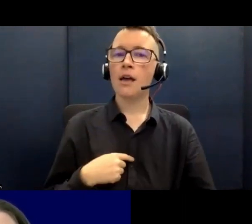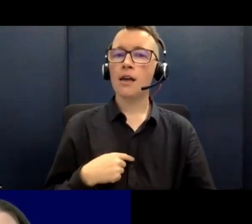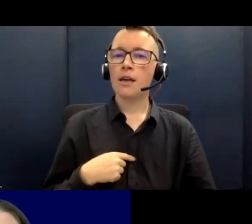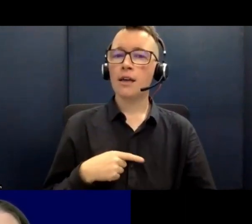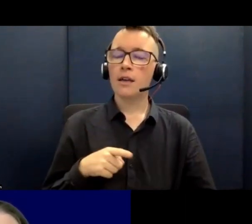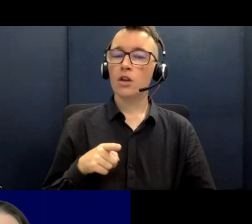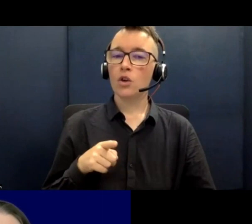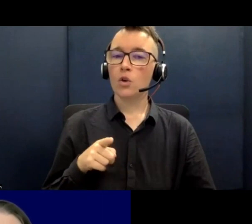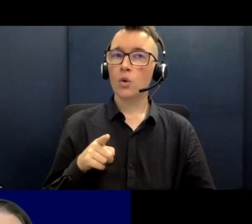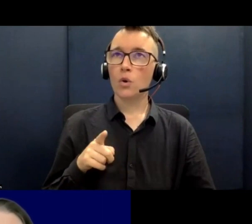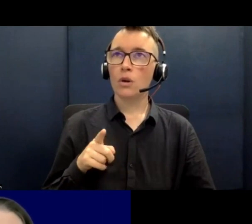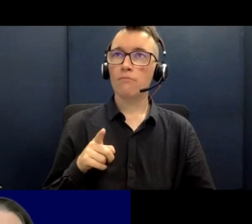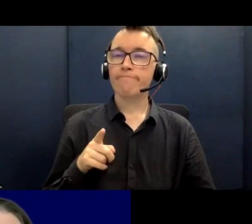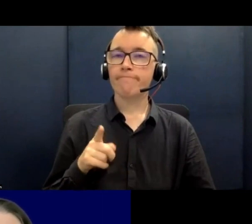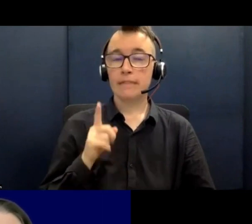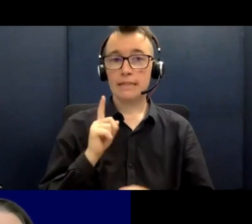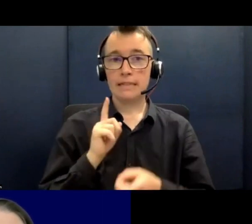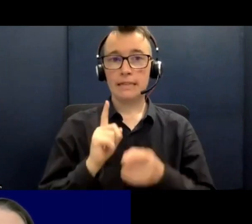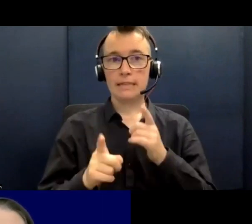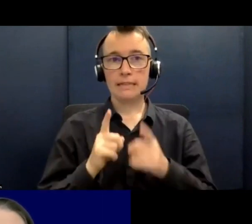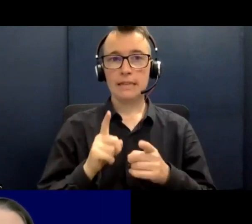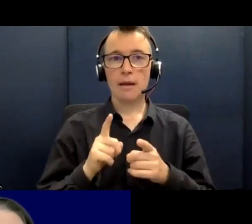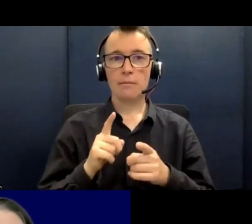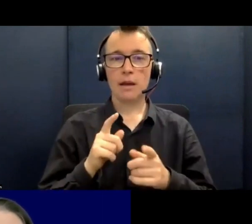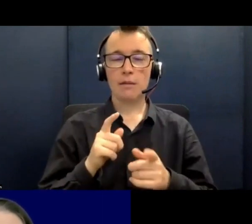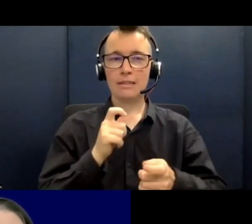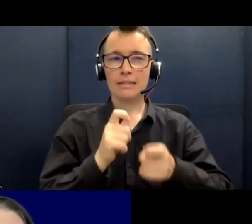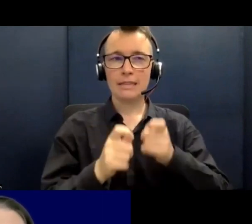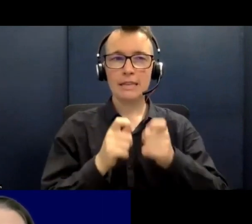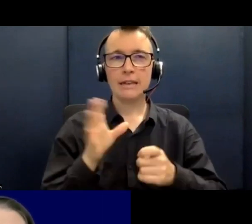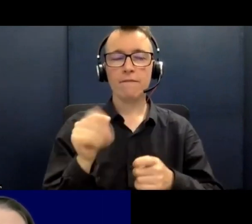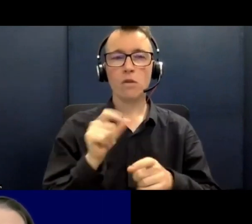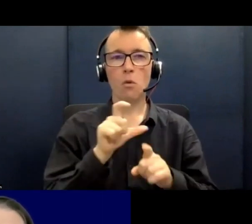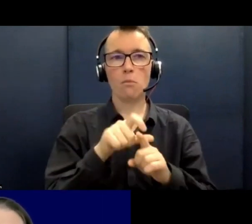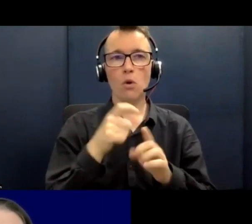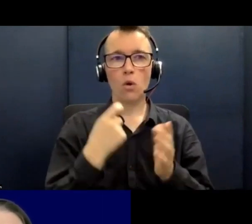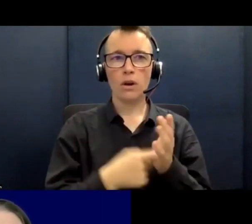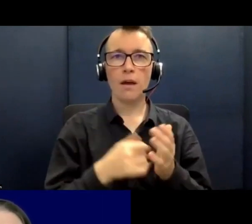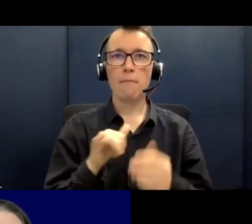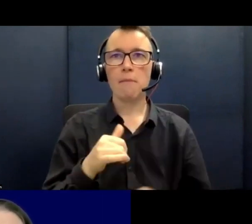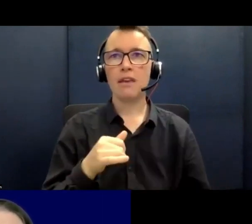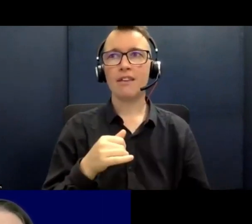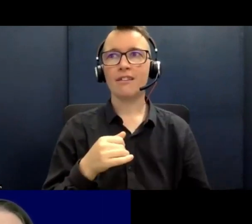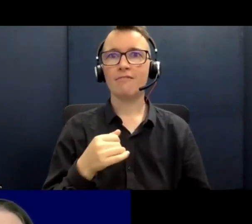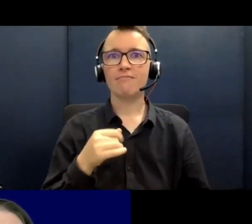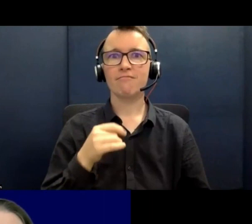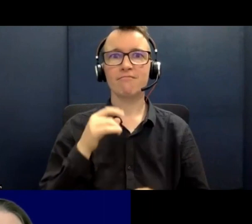testing, particularly if it's a few years old, might differ from an orthoptist's